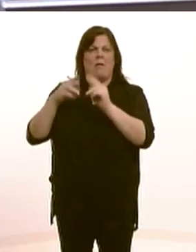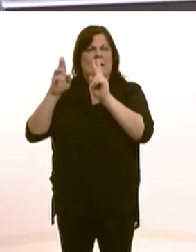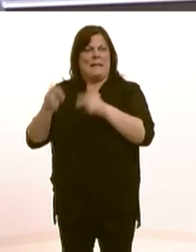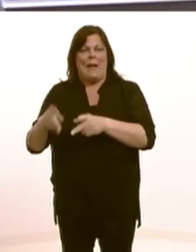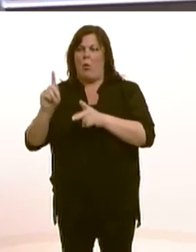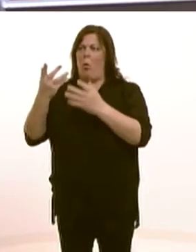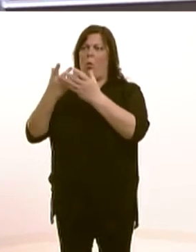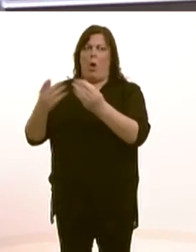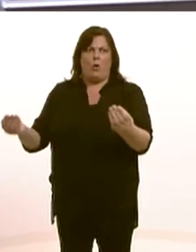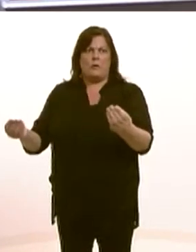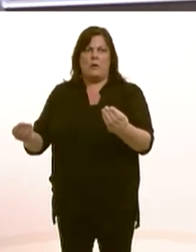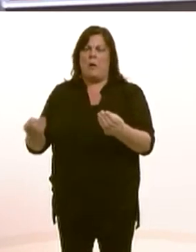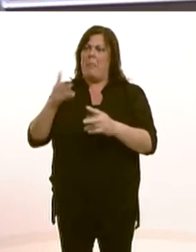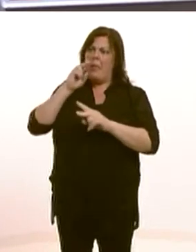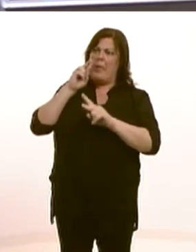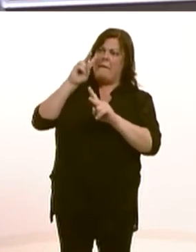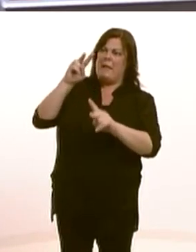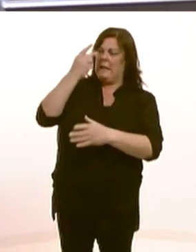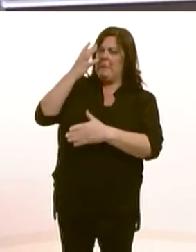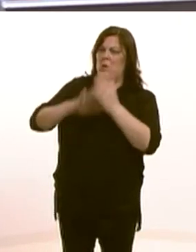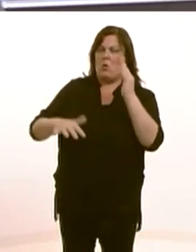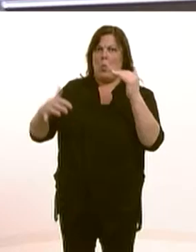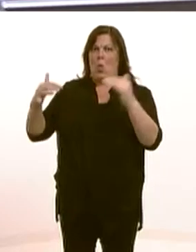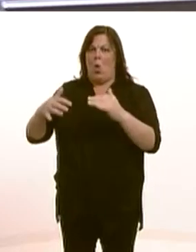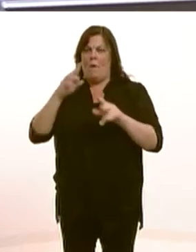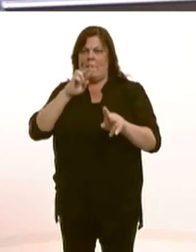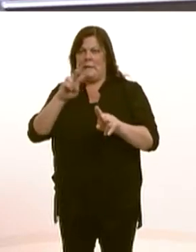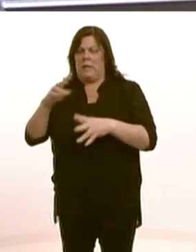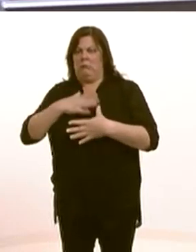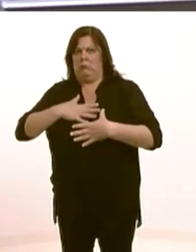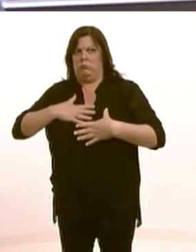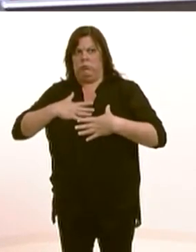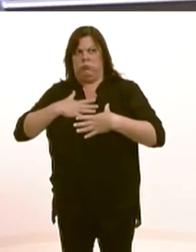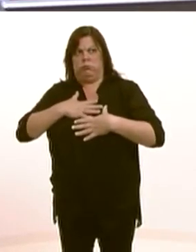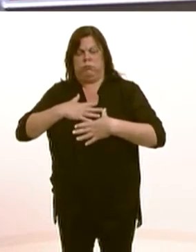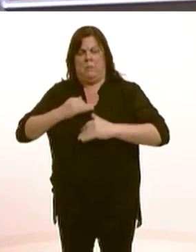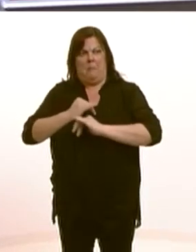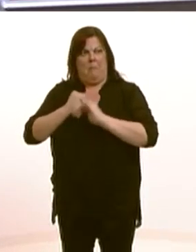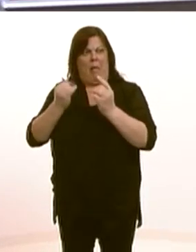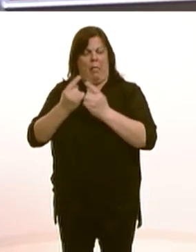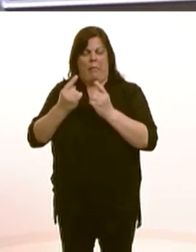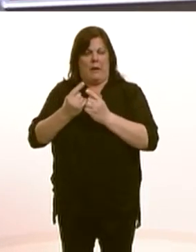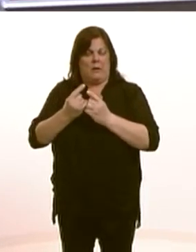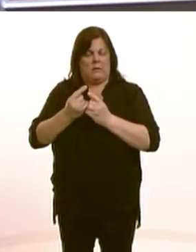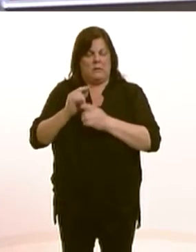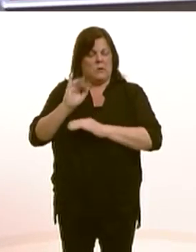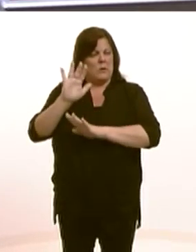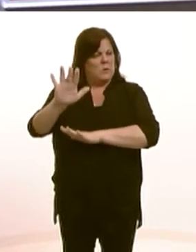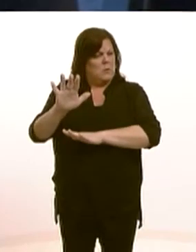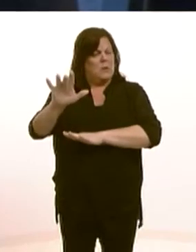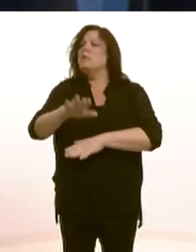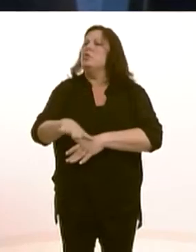children who have seen things in front of them that we would not want anybodyóchildren or adultsóto see, and we stand ready to help those children.